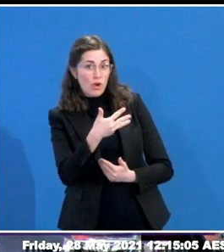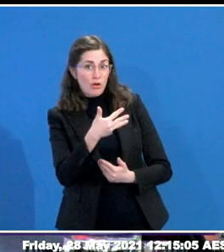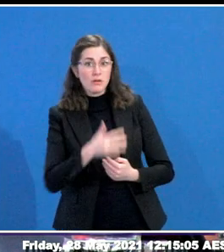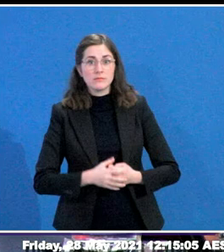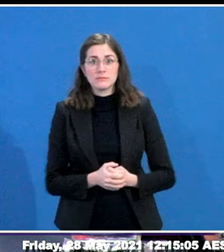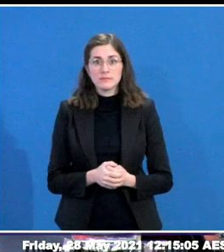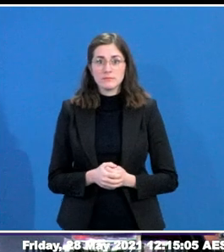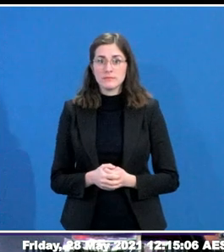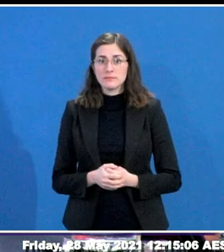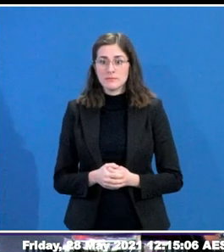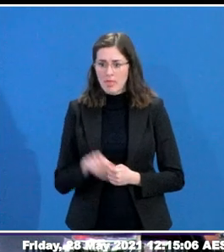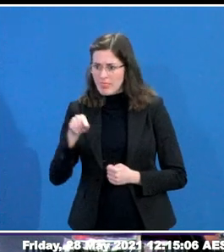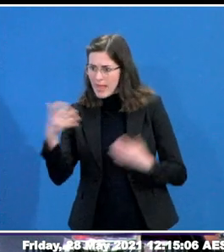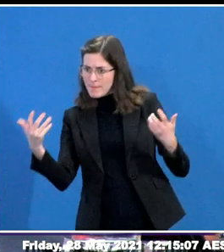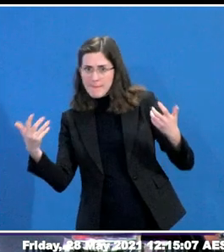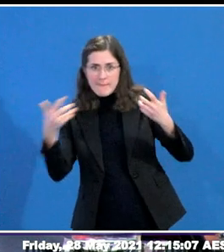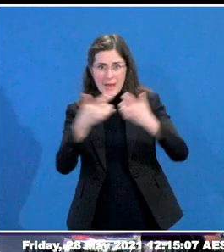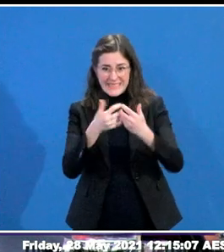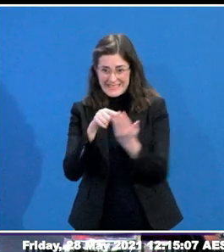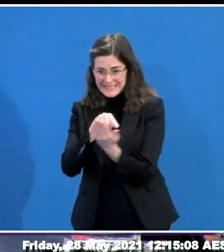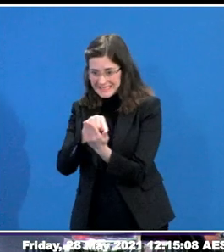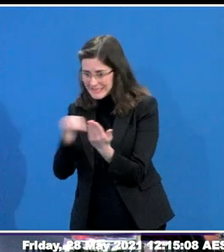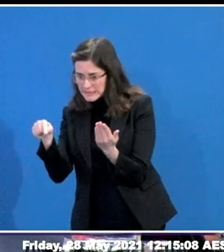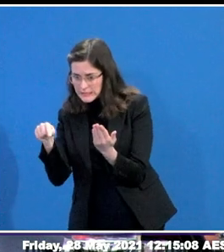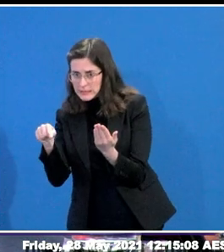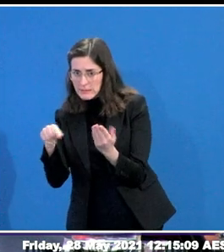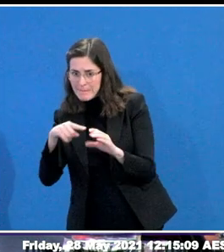Does that line --- does that established allegation line up with bullet point three?